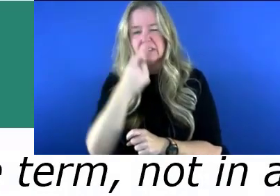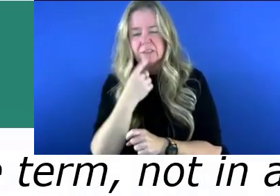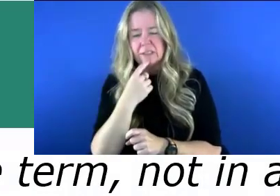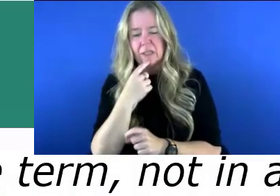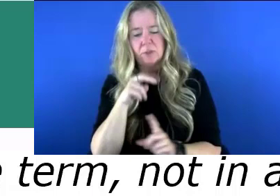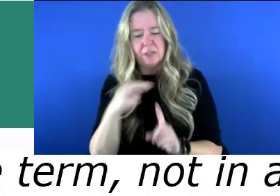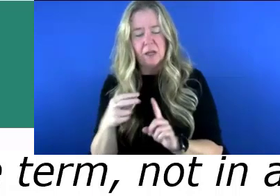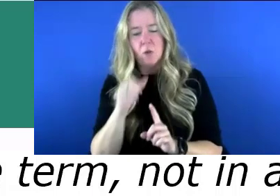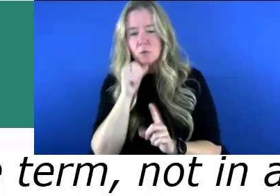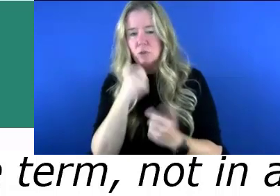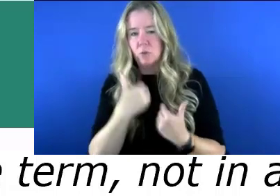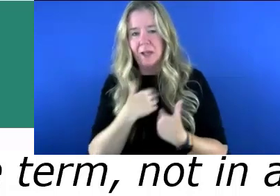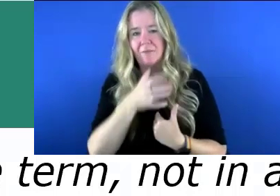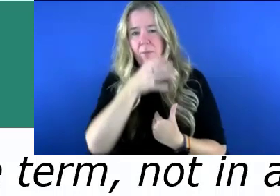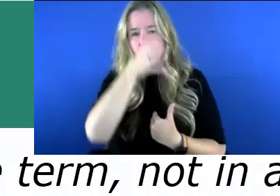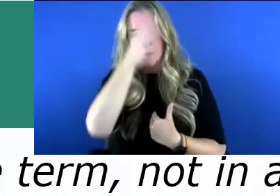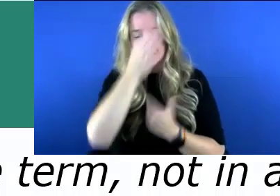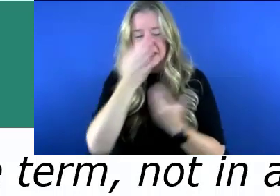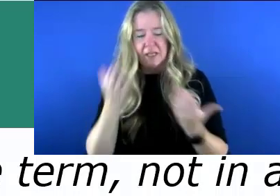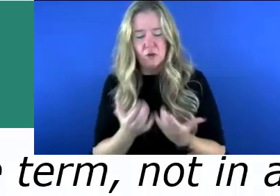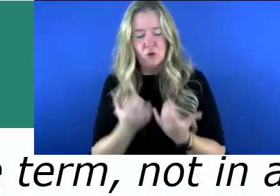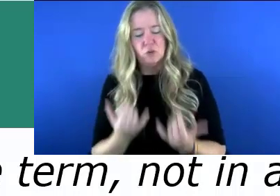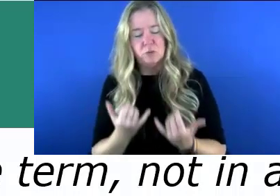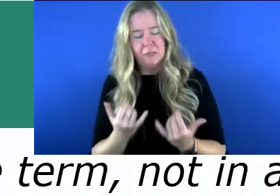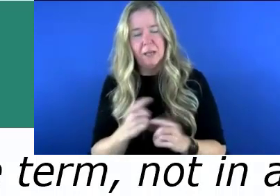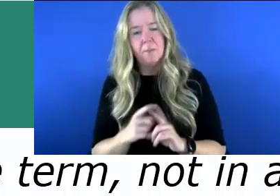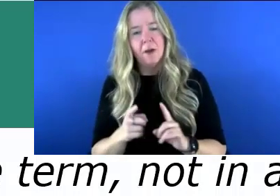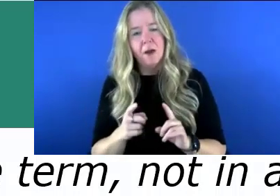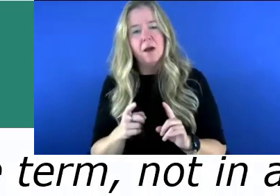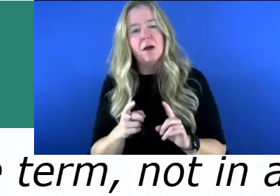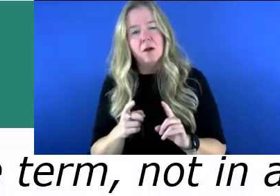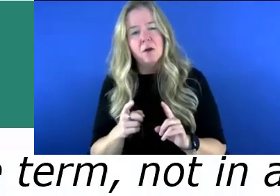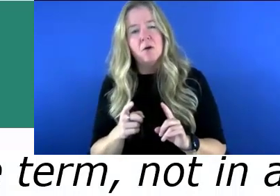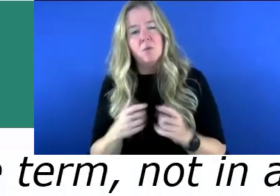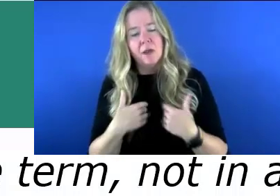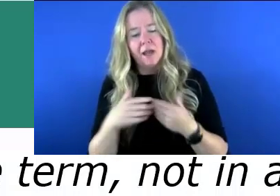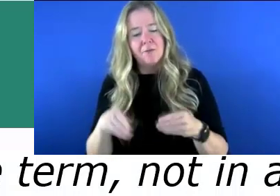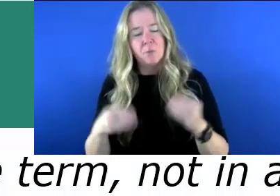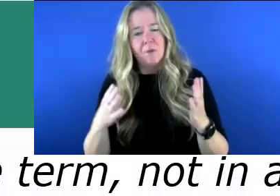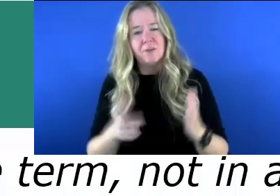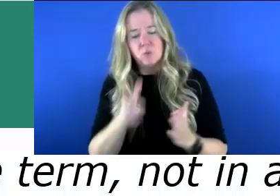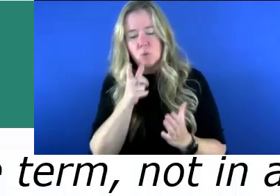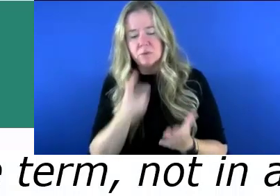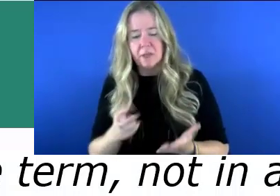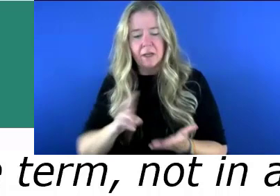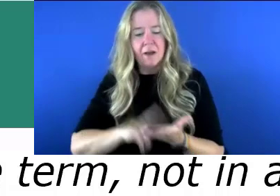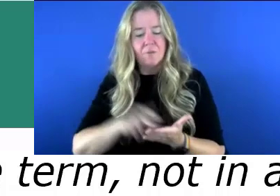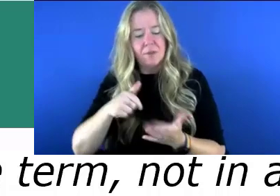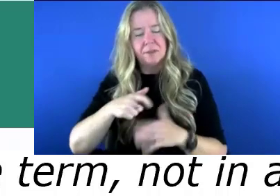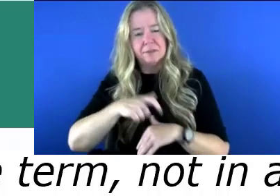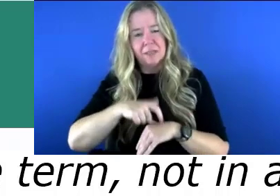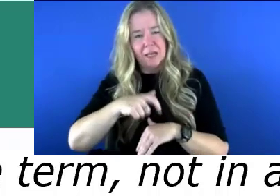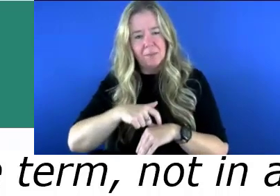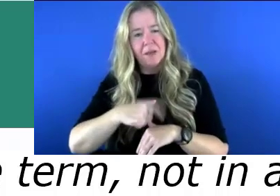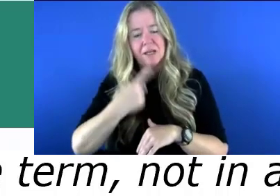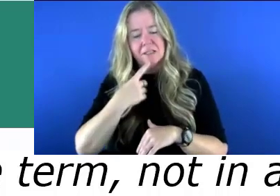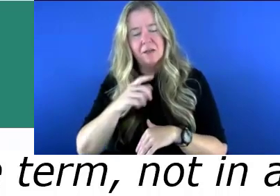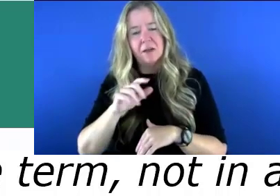we don't have here today on this call, but we traditionally have providers signed up for this time. And my colleague, Amanda Schneider, does great things